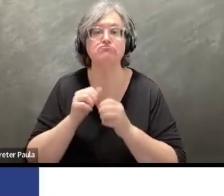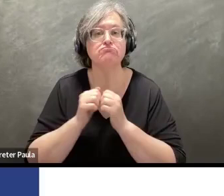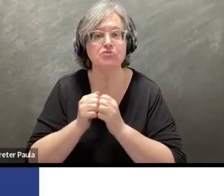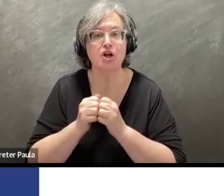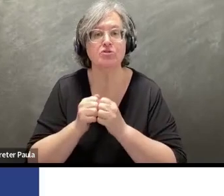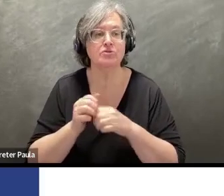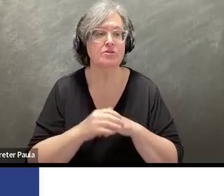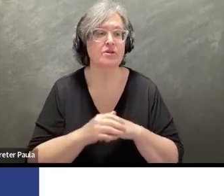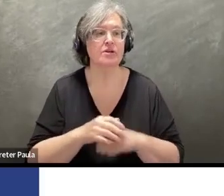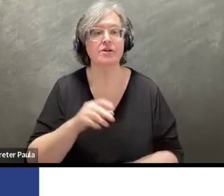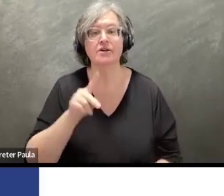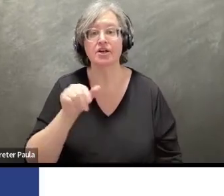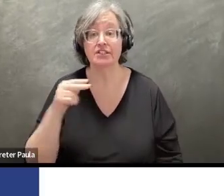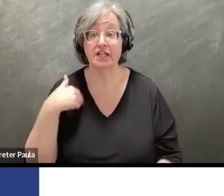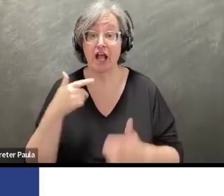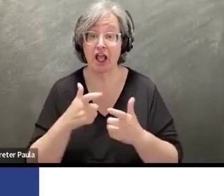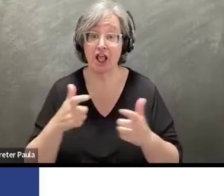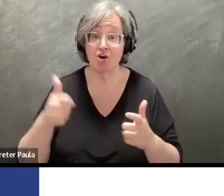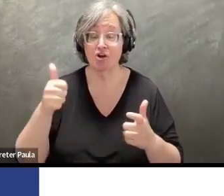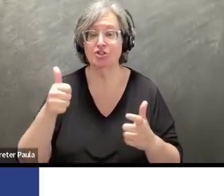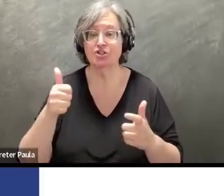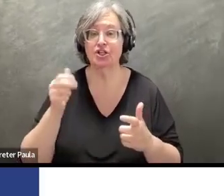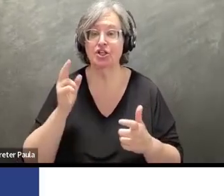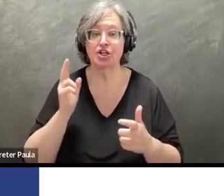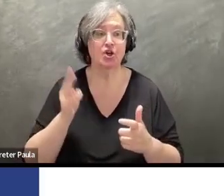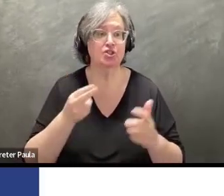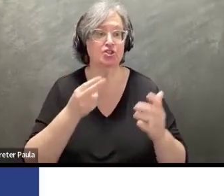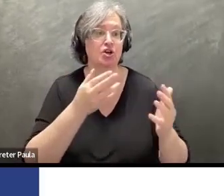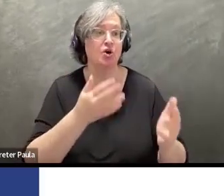Kansas has the largest historic way list in our state's history.